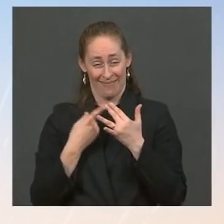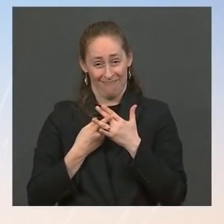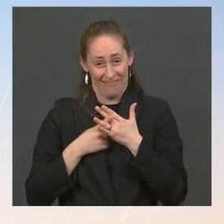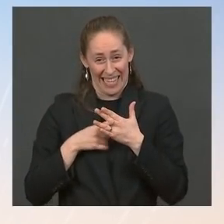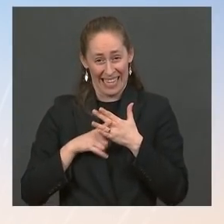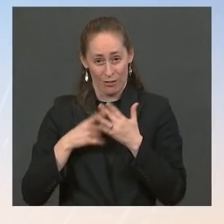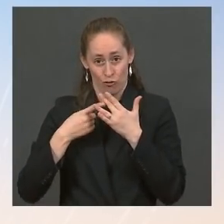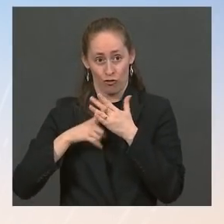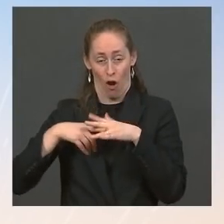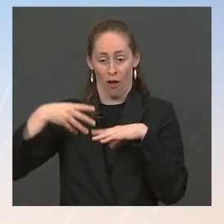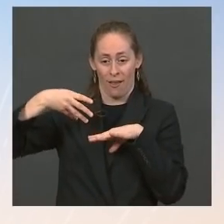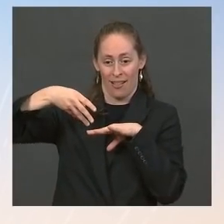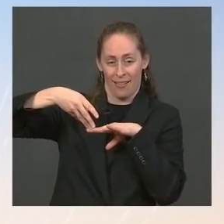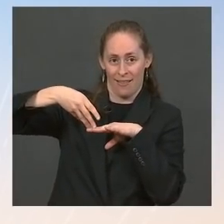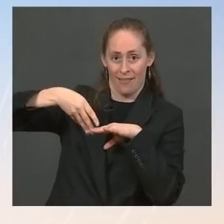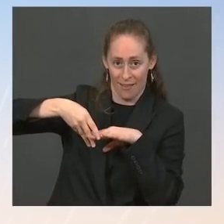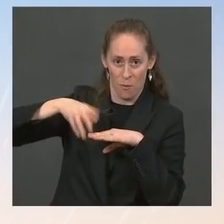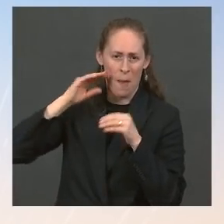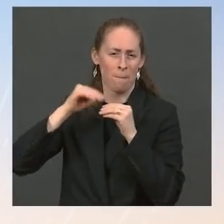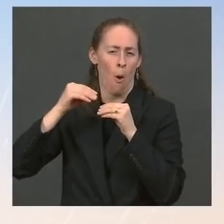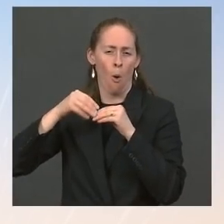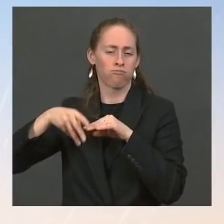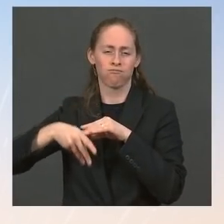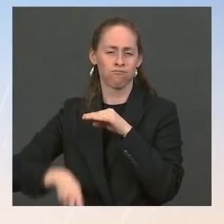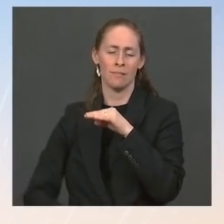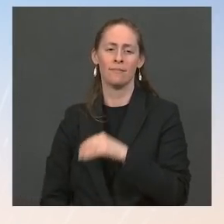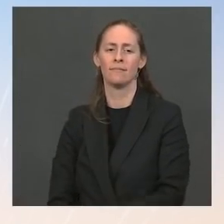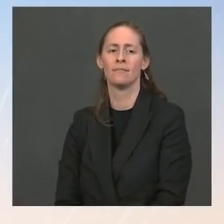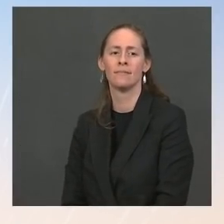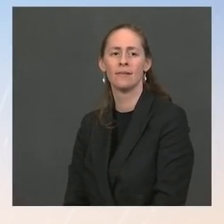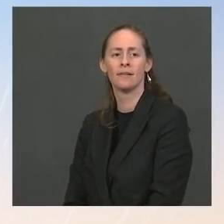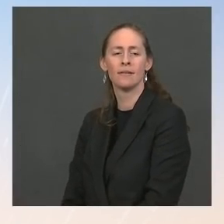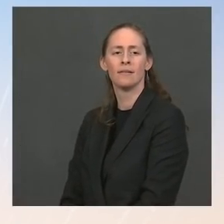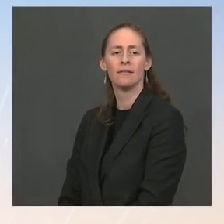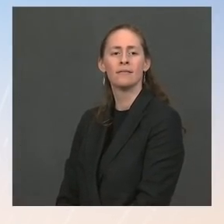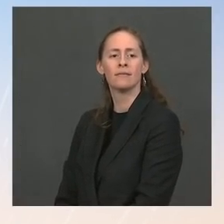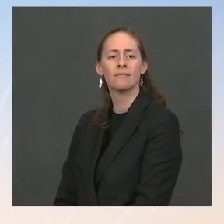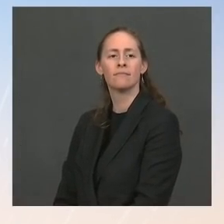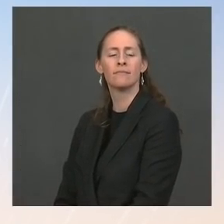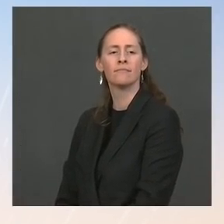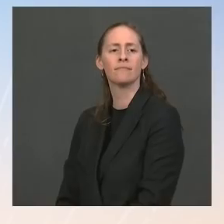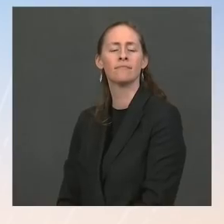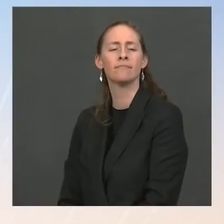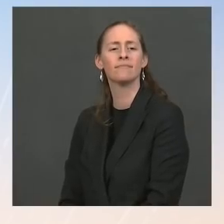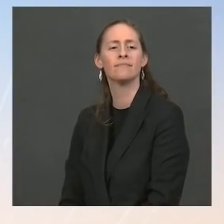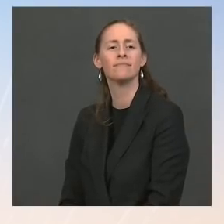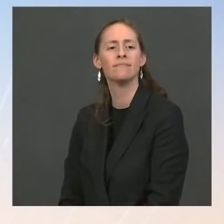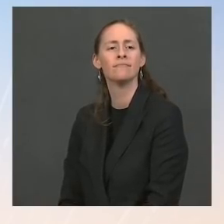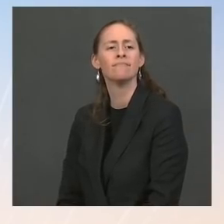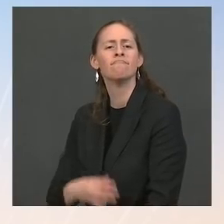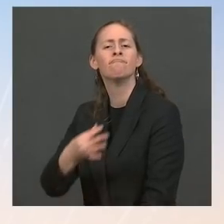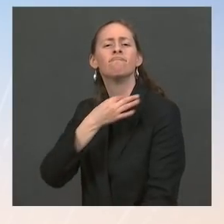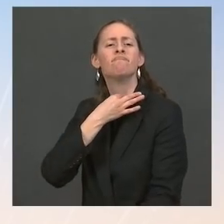George, go ahead. The Press: Yeah. In your answer to Colleen, you talked about the short-term campaign. Let me ask you about longer term.